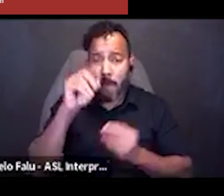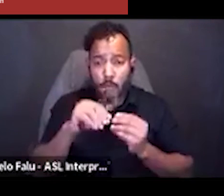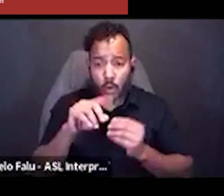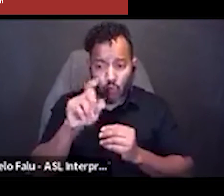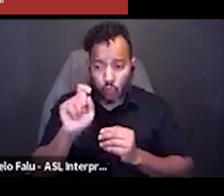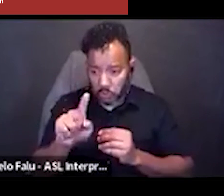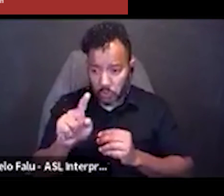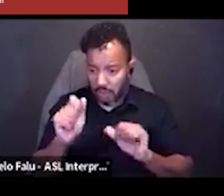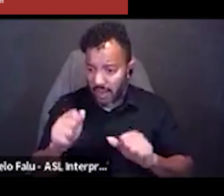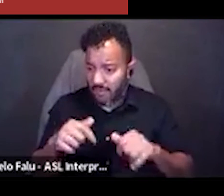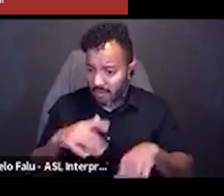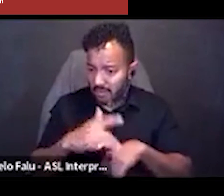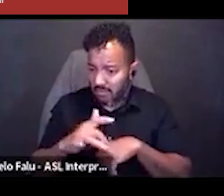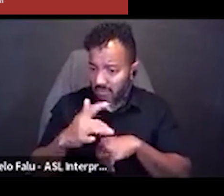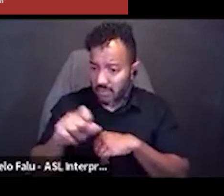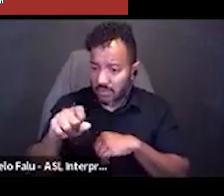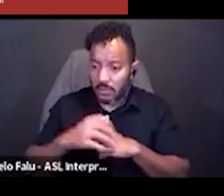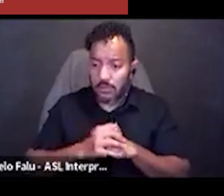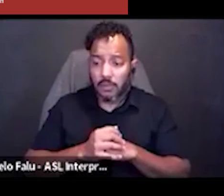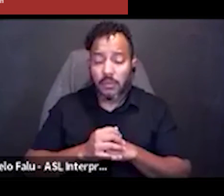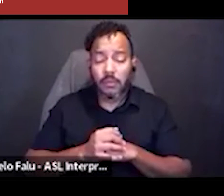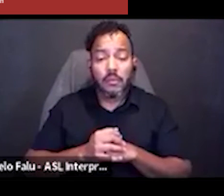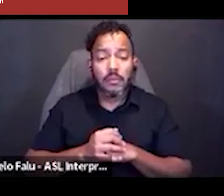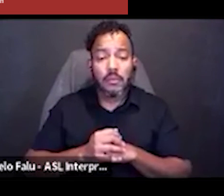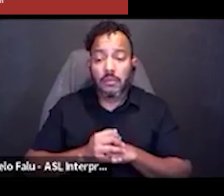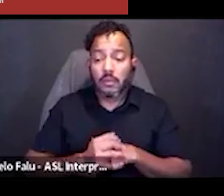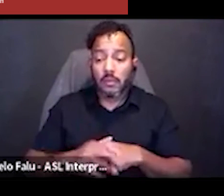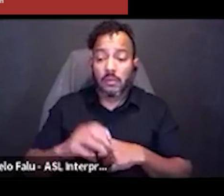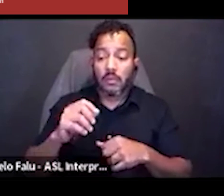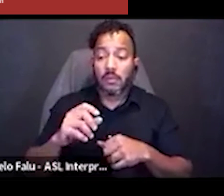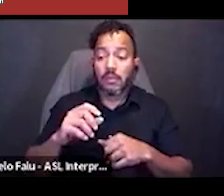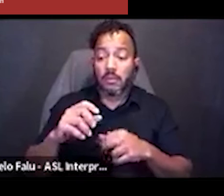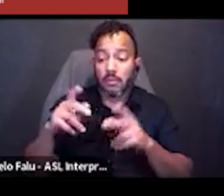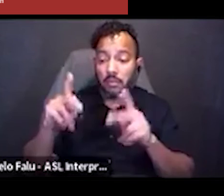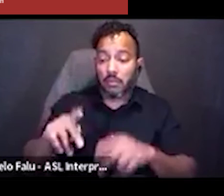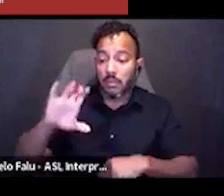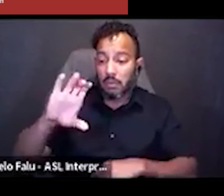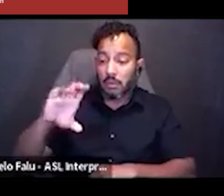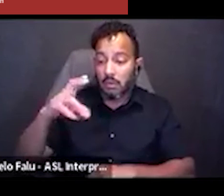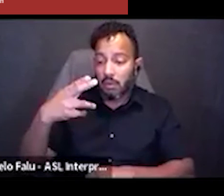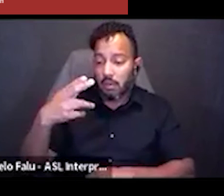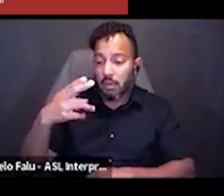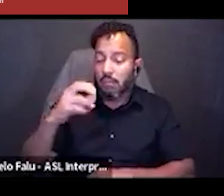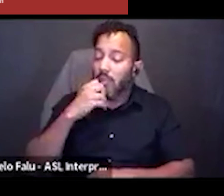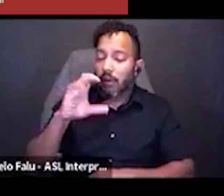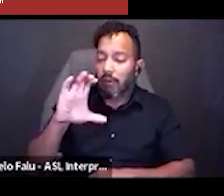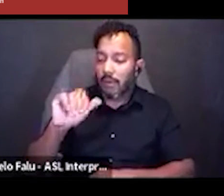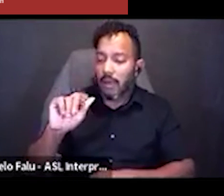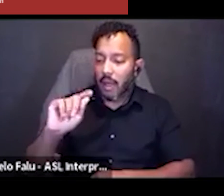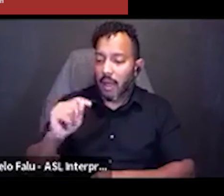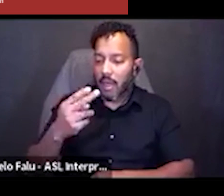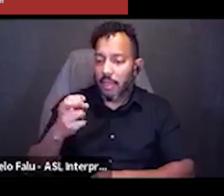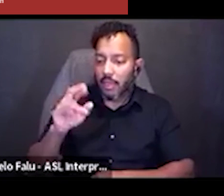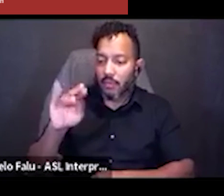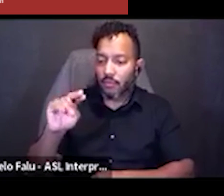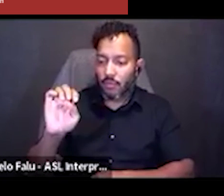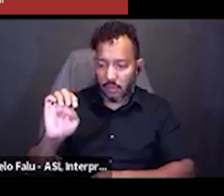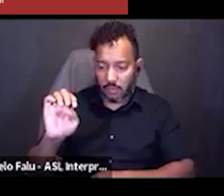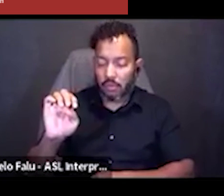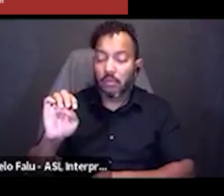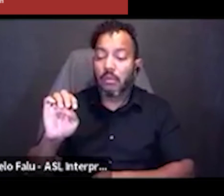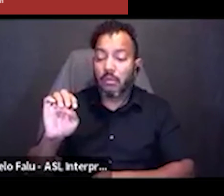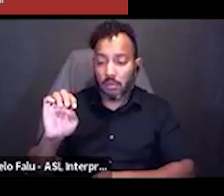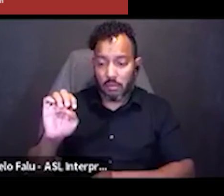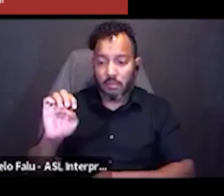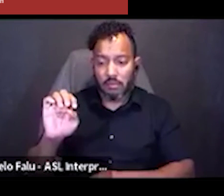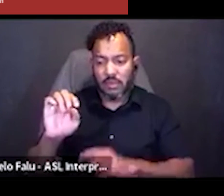I'm going to ask this question from Catherine, it's a little bit of a different tact.